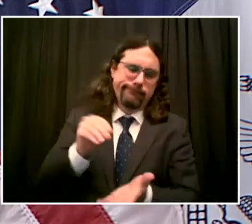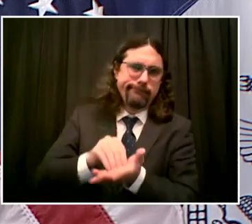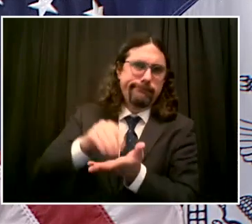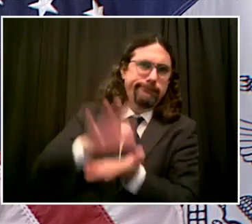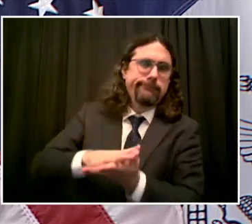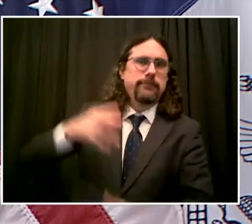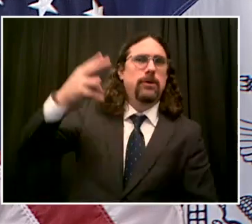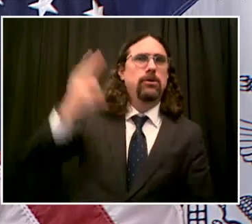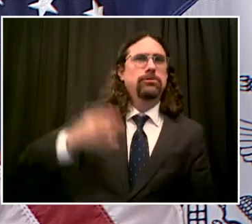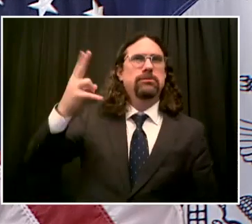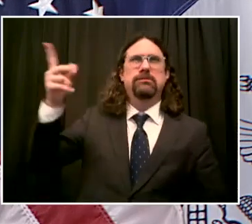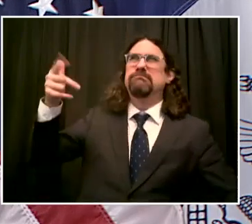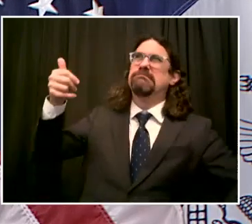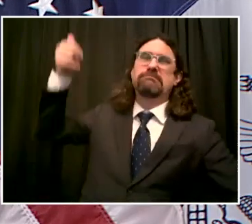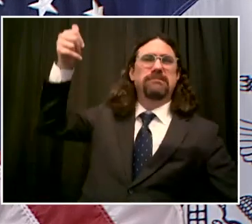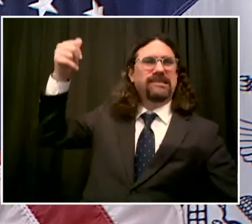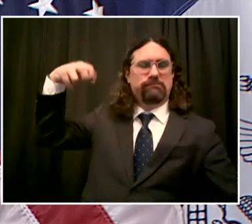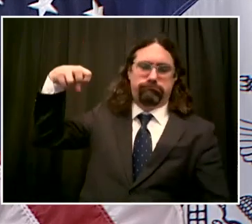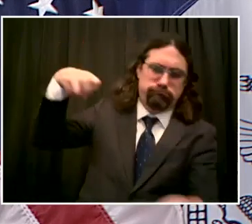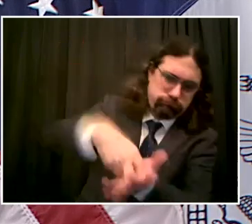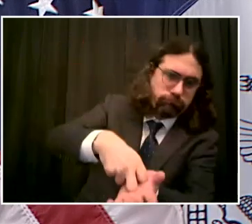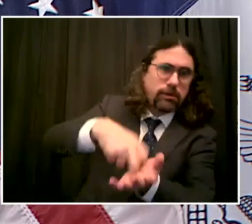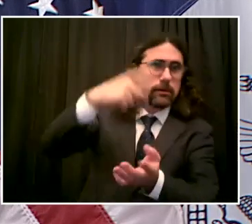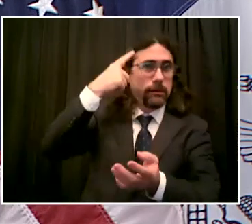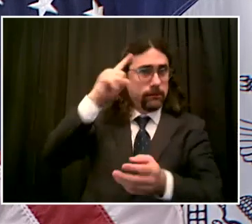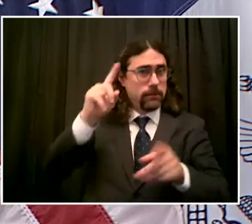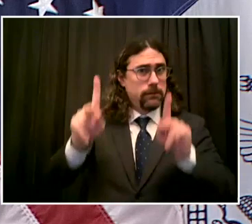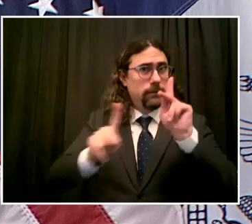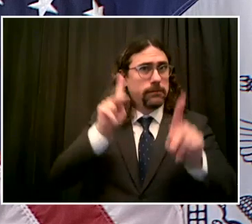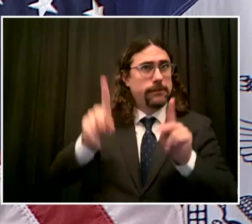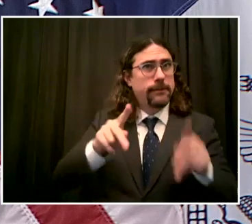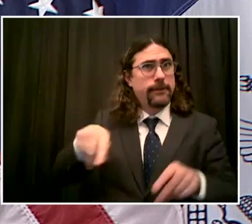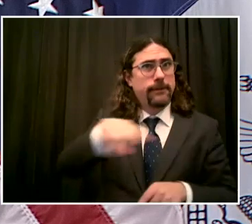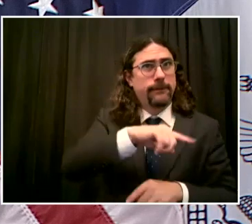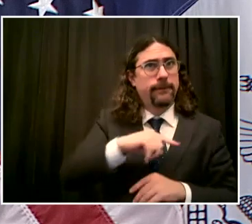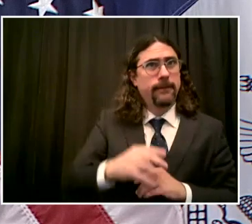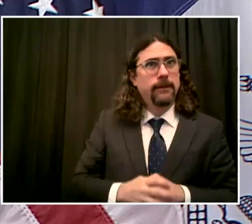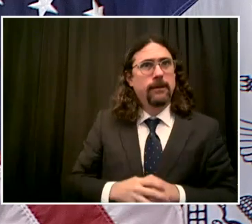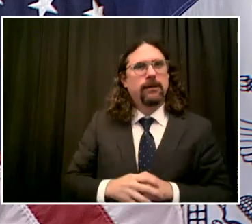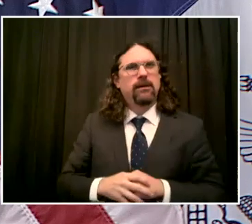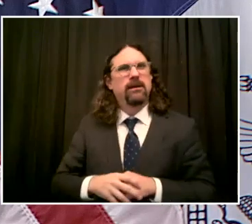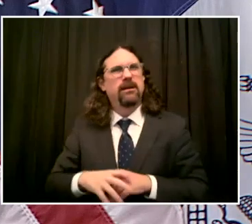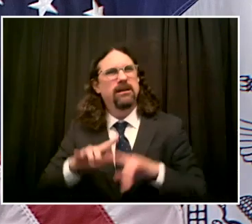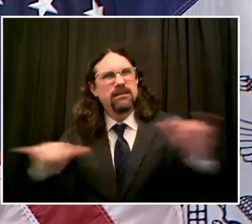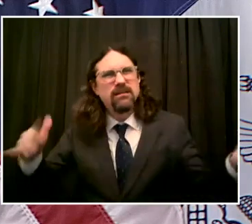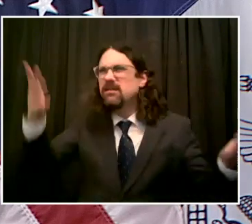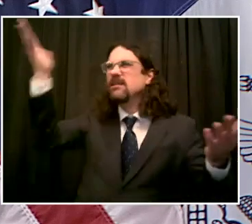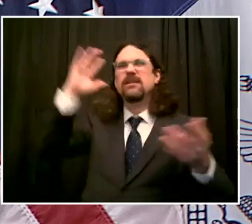LASTING STORY. NOT WHEN A SMALL GROUP O F CRINIMALS ATTACKS THEIR OWN NEIGHBORHOODS IN THE BRONX, TEARS DOWN THEIR OWN